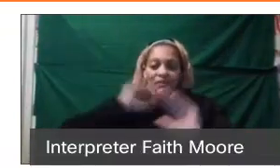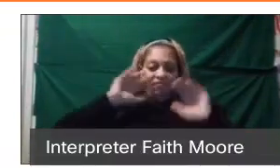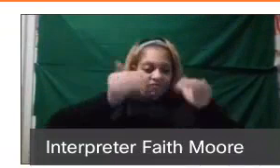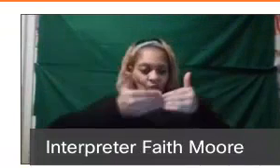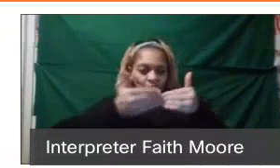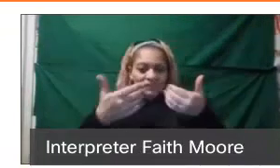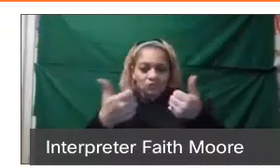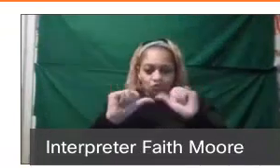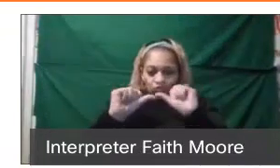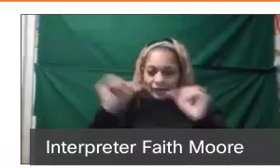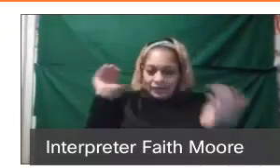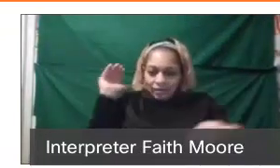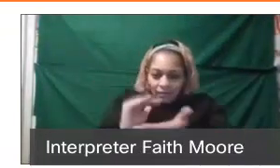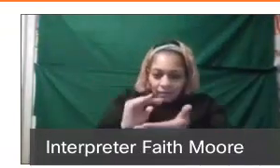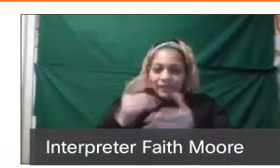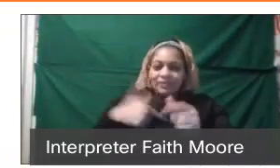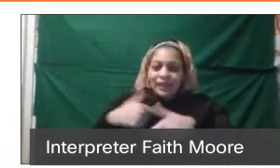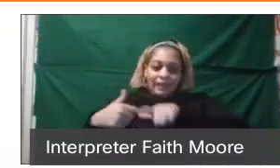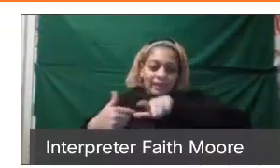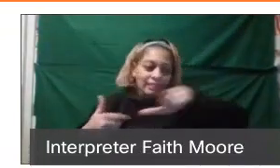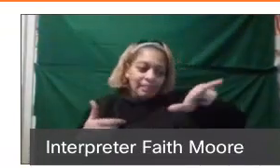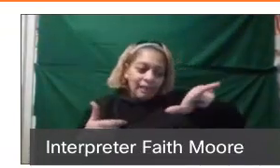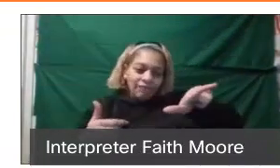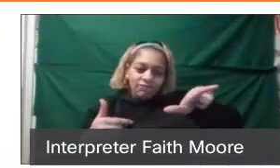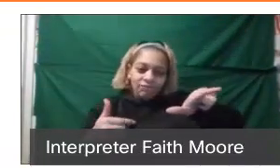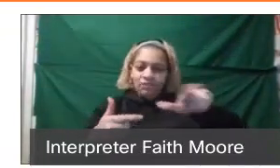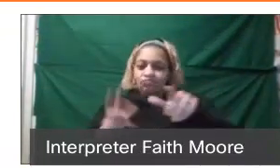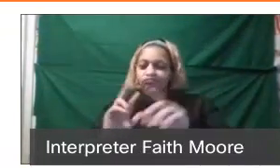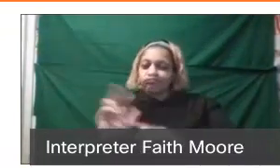Permissive left turns across the trail without jamming up track. This intersection.